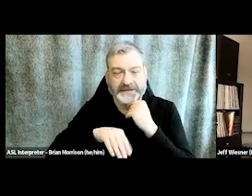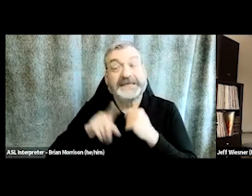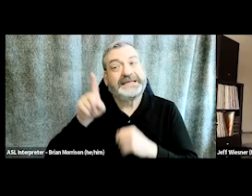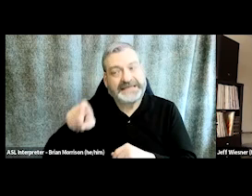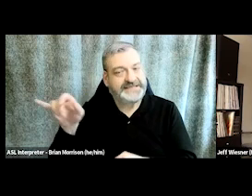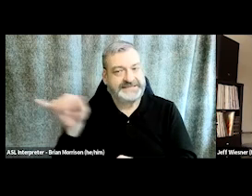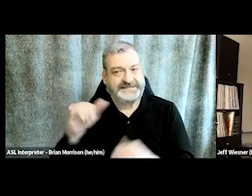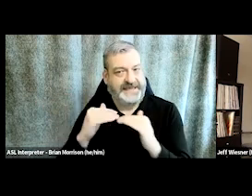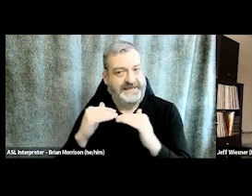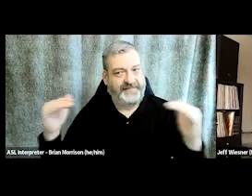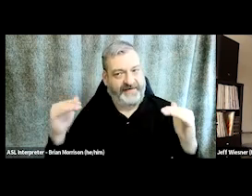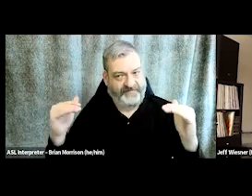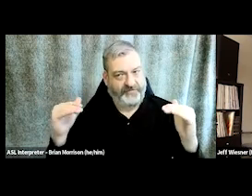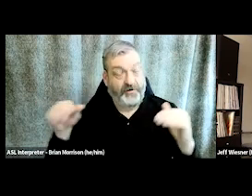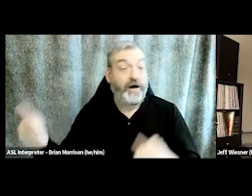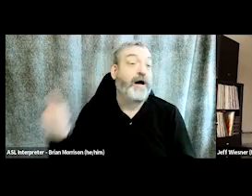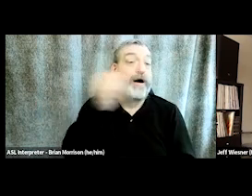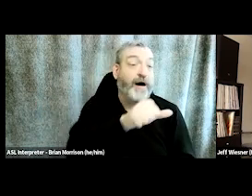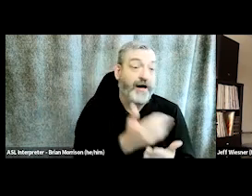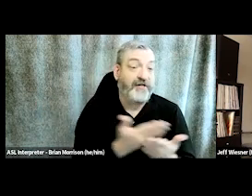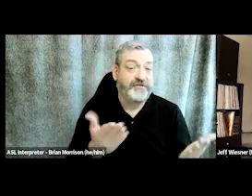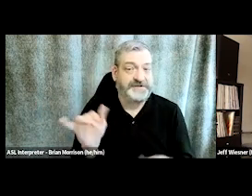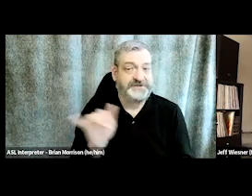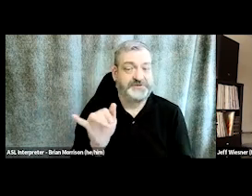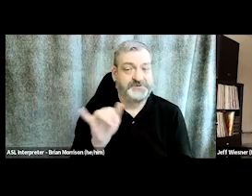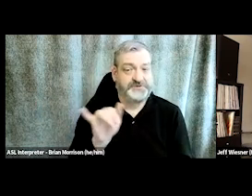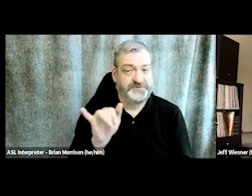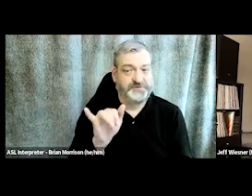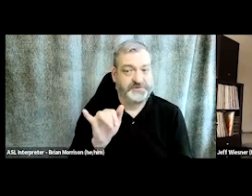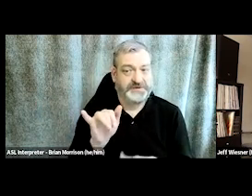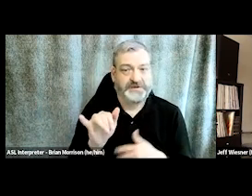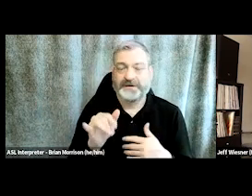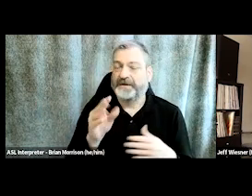and inclusive design as other materials that a company or an organization